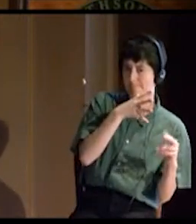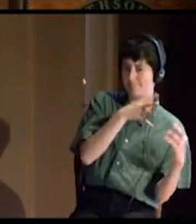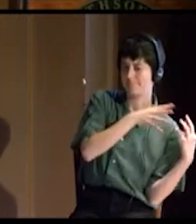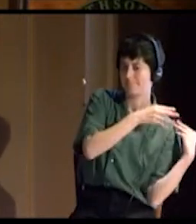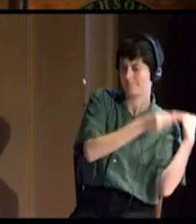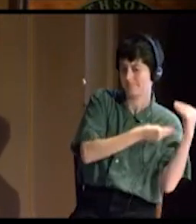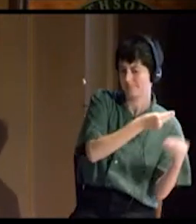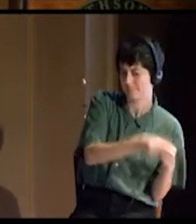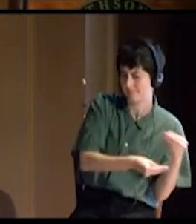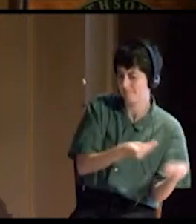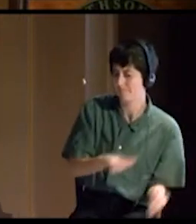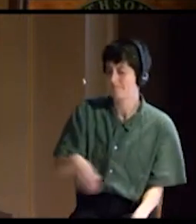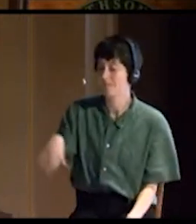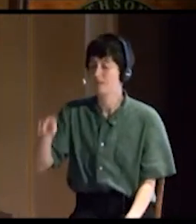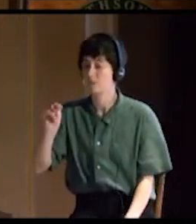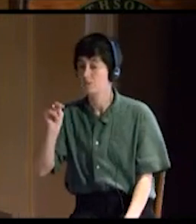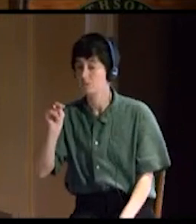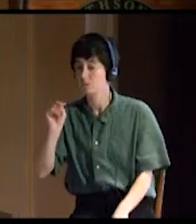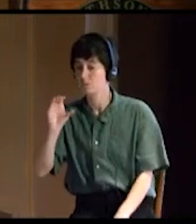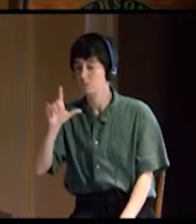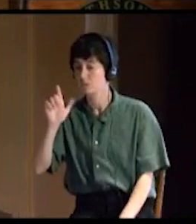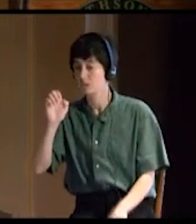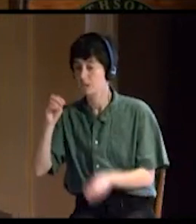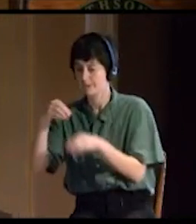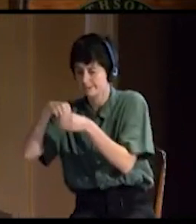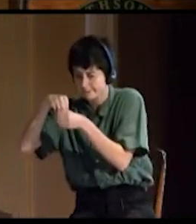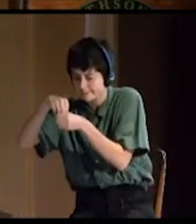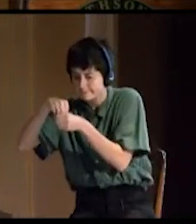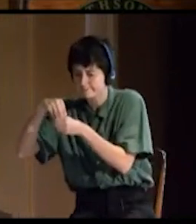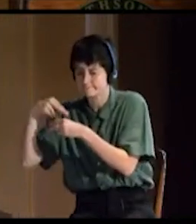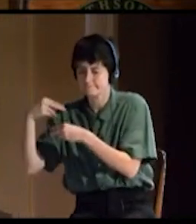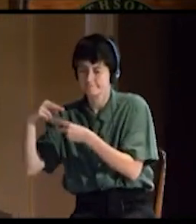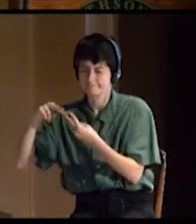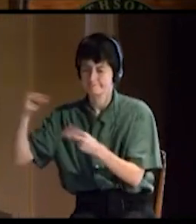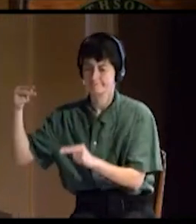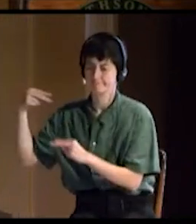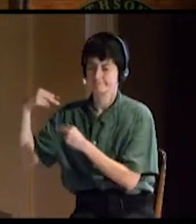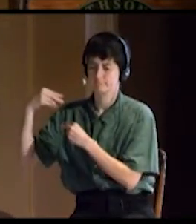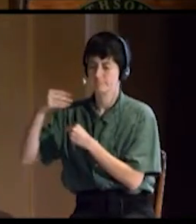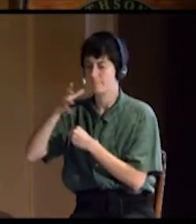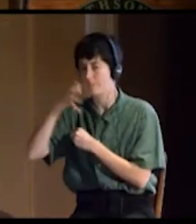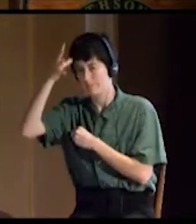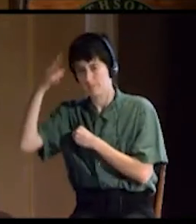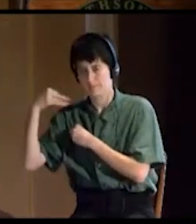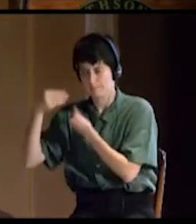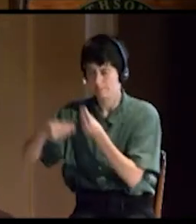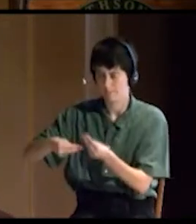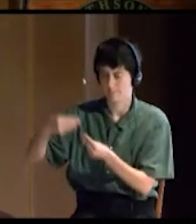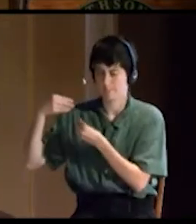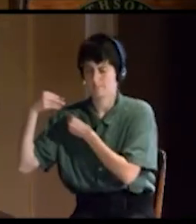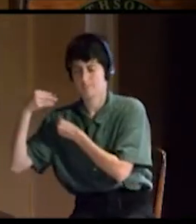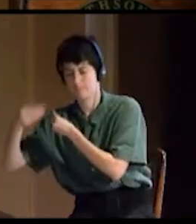So we can think of the chloroplast DNA as analogous to a situation in humans where mitochondrial DNA is maternal inherited